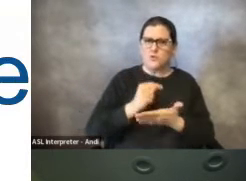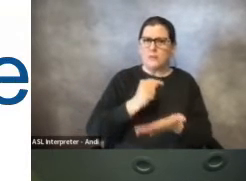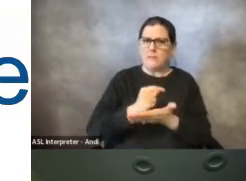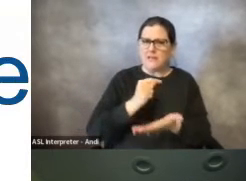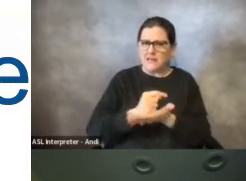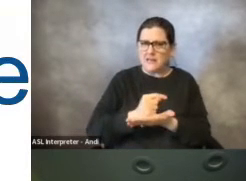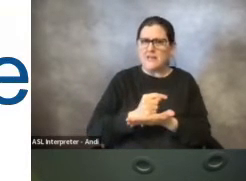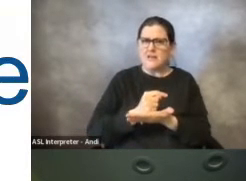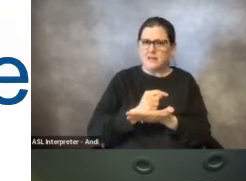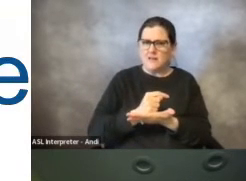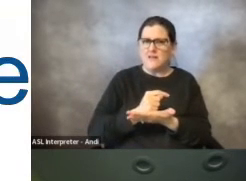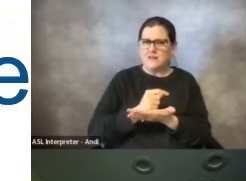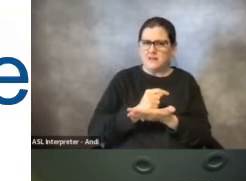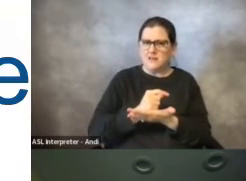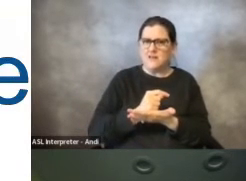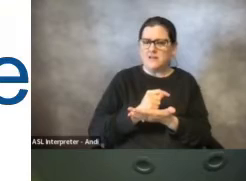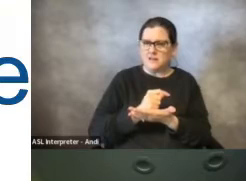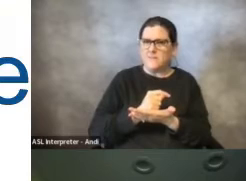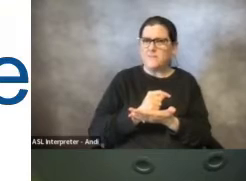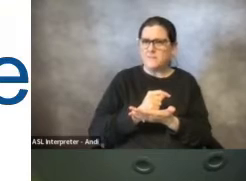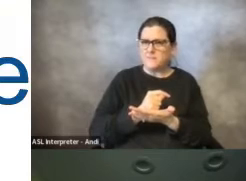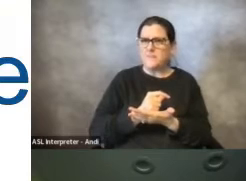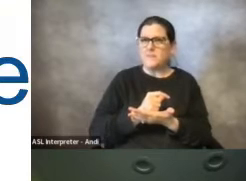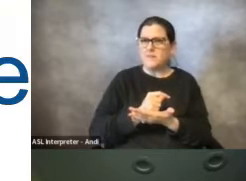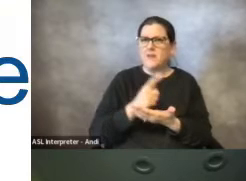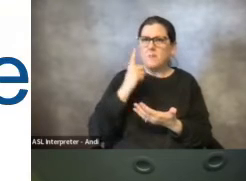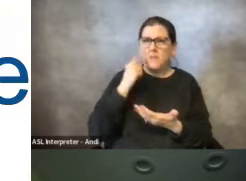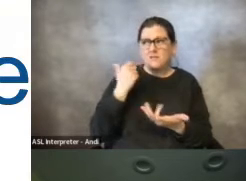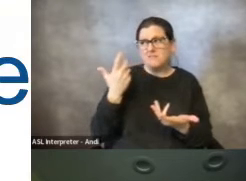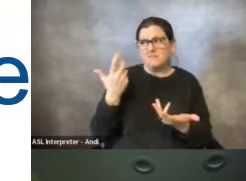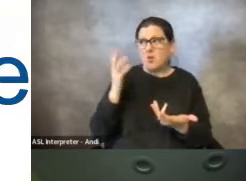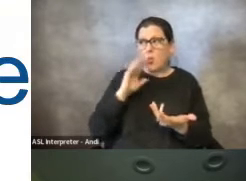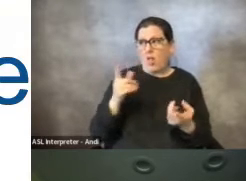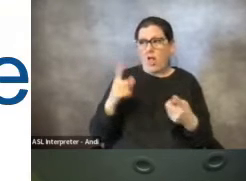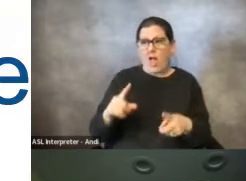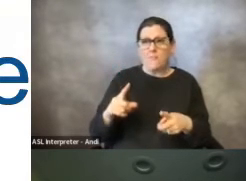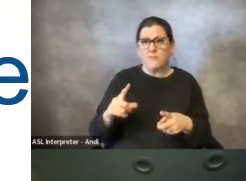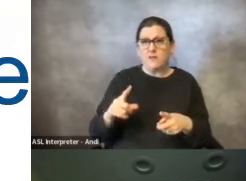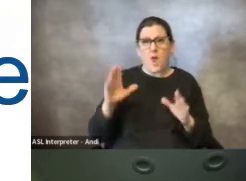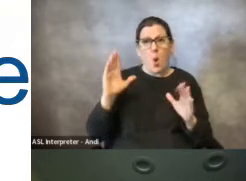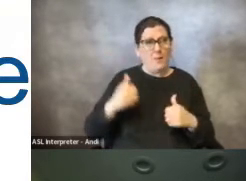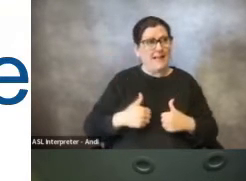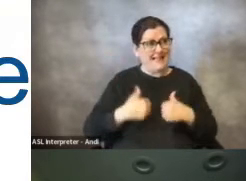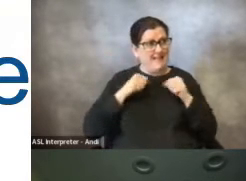You You know, because sooner or later, you know, I hope I live to the point where I'm going to need somebody else to advocate